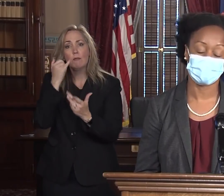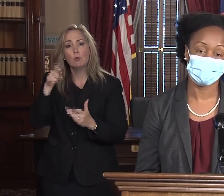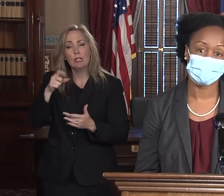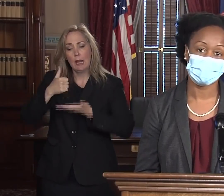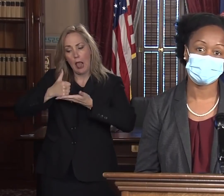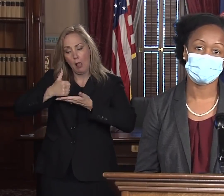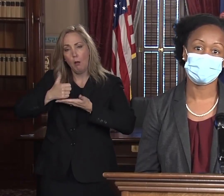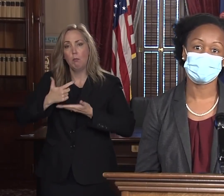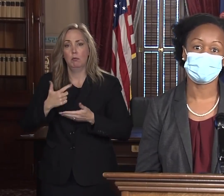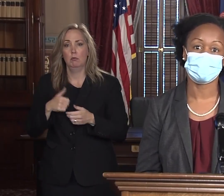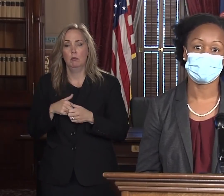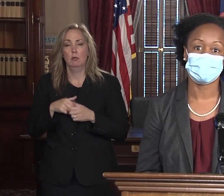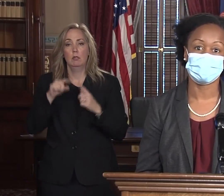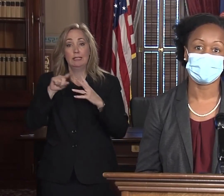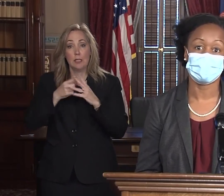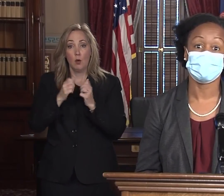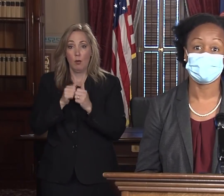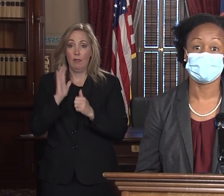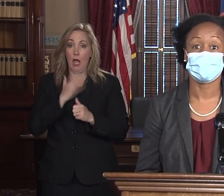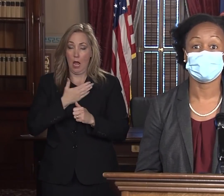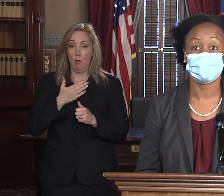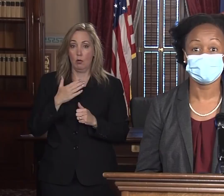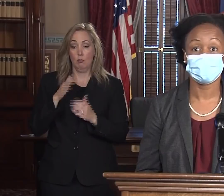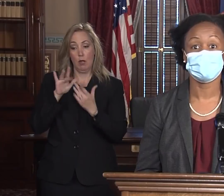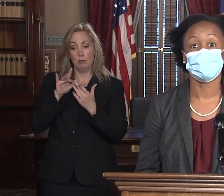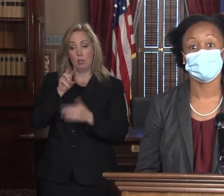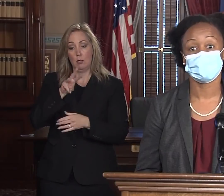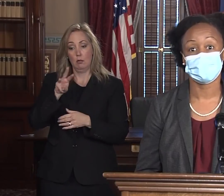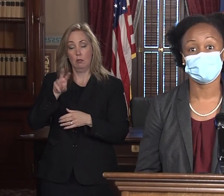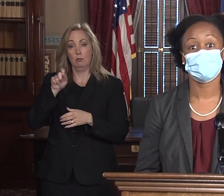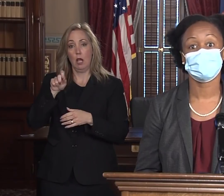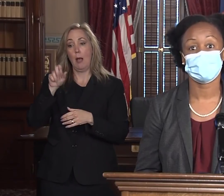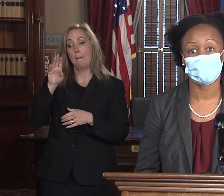SOMETHING. REACH OUT IF YOU NEED HELP.